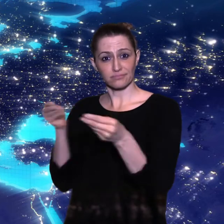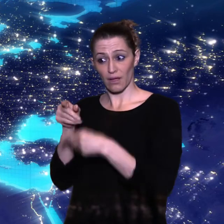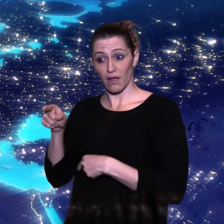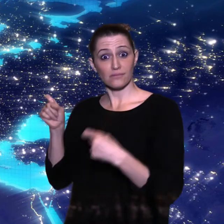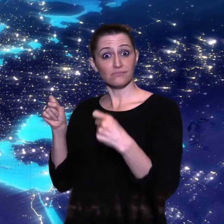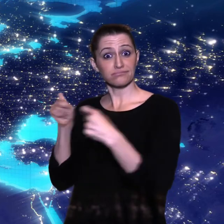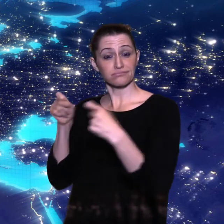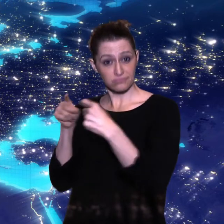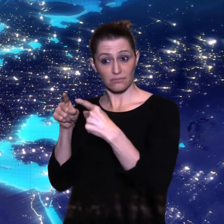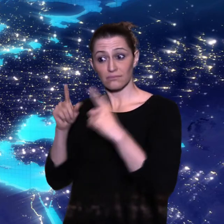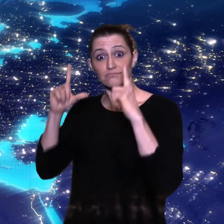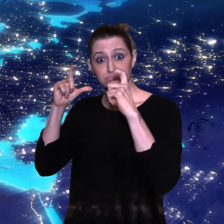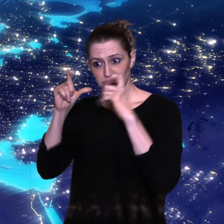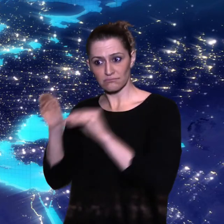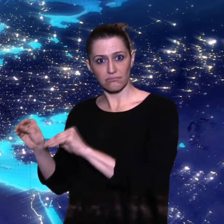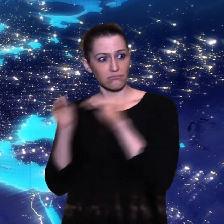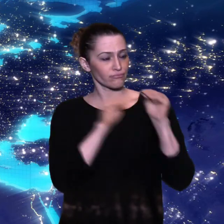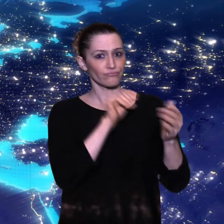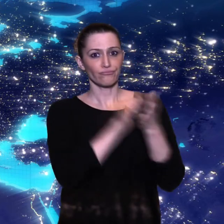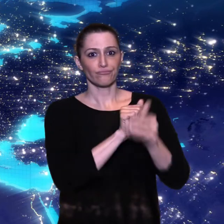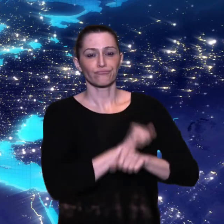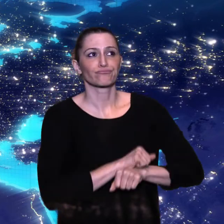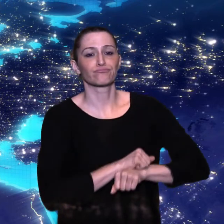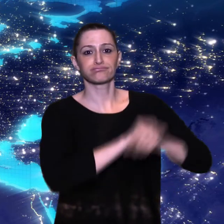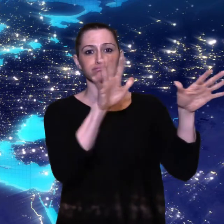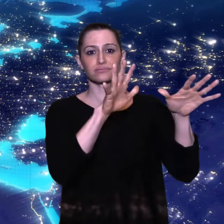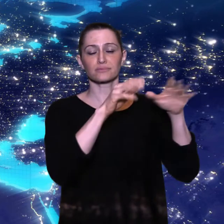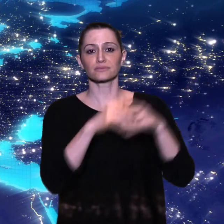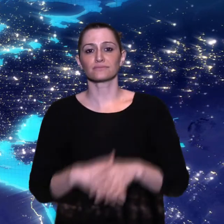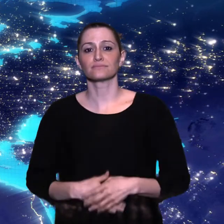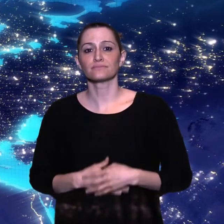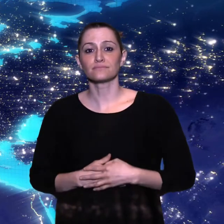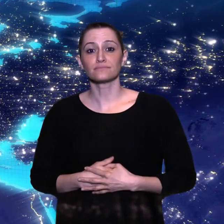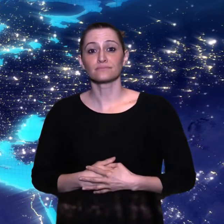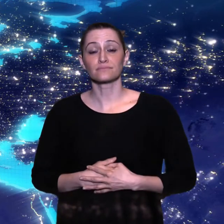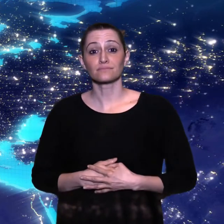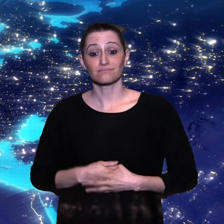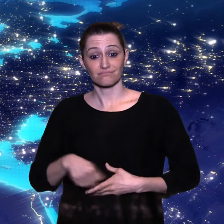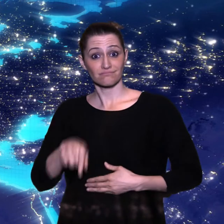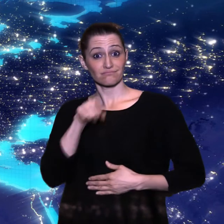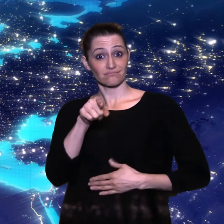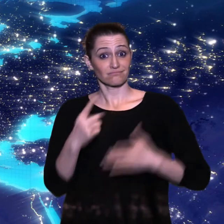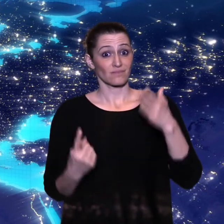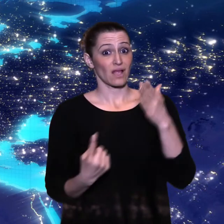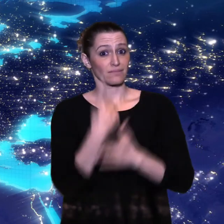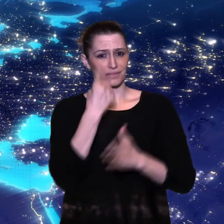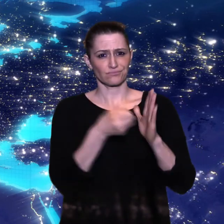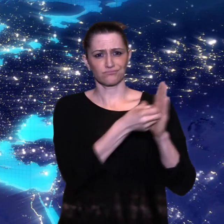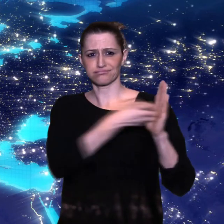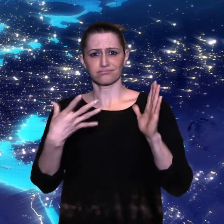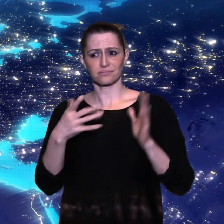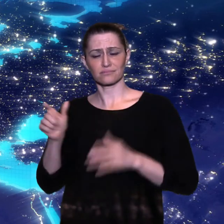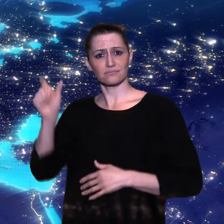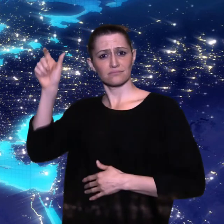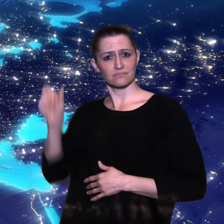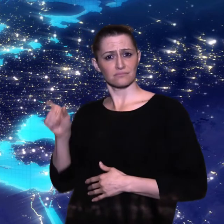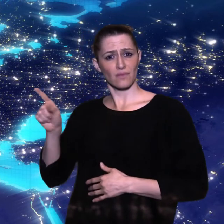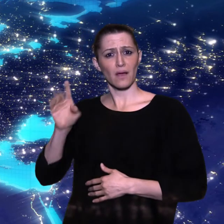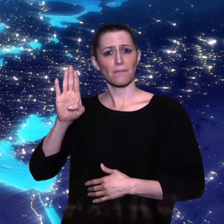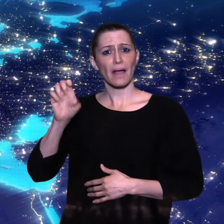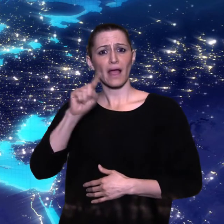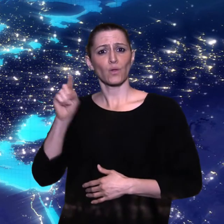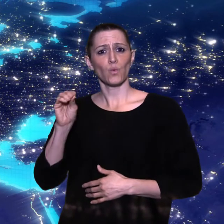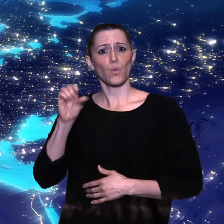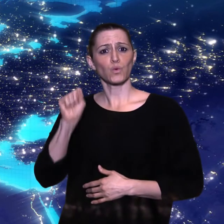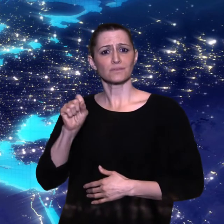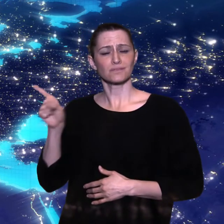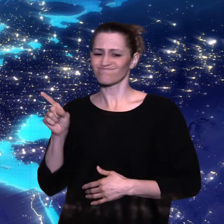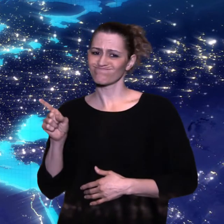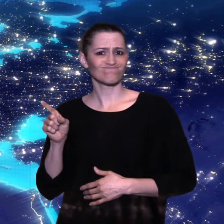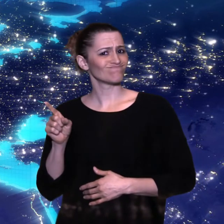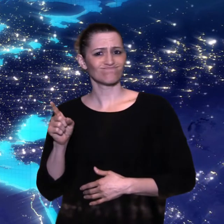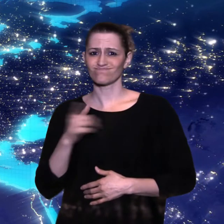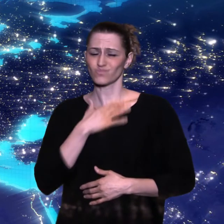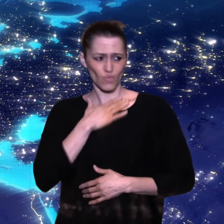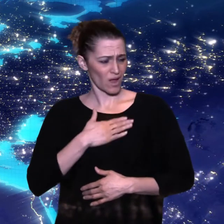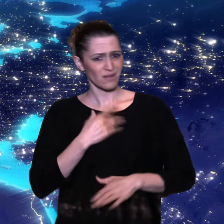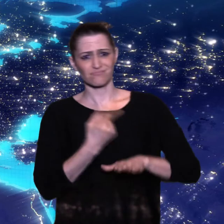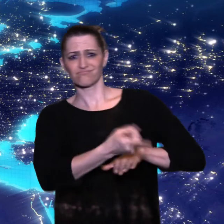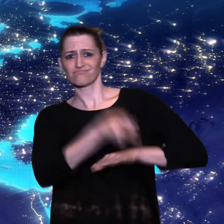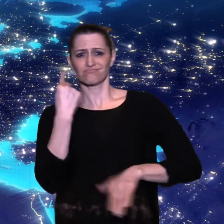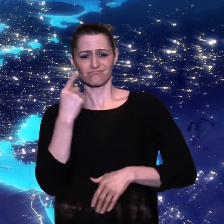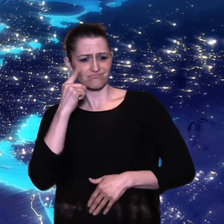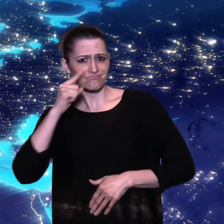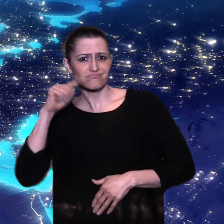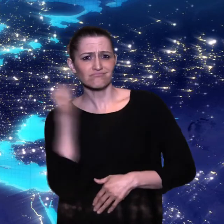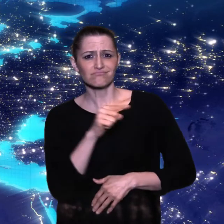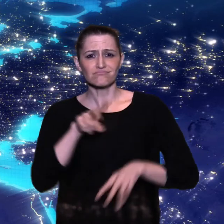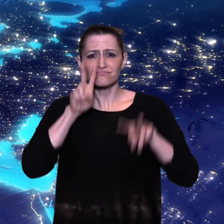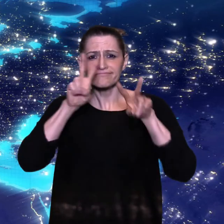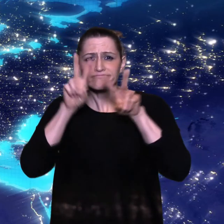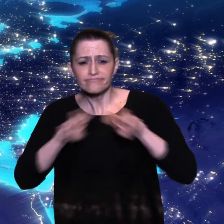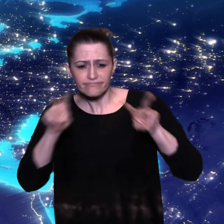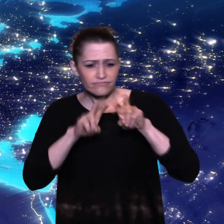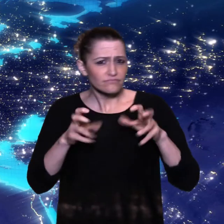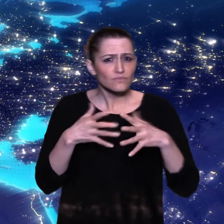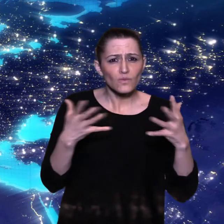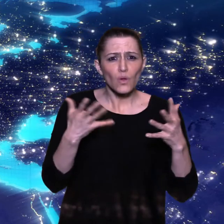exchanged. This caused Bezos to launch an investigation into